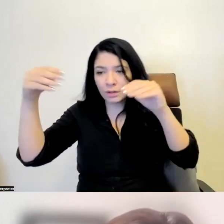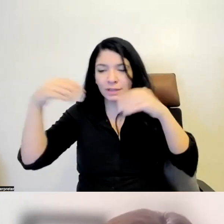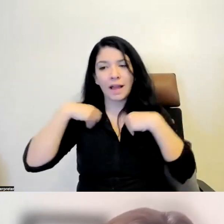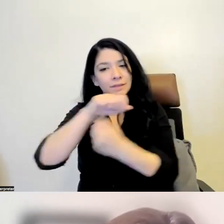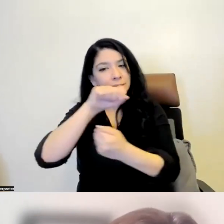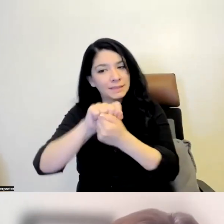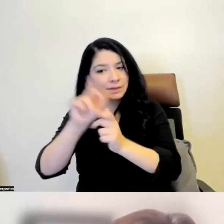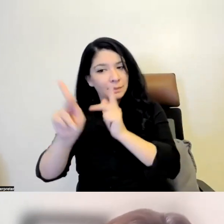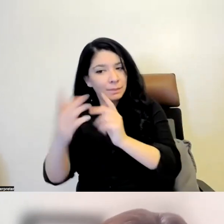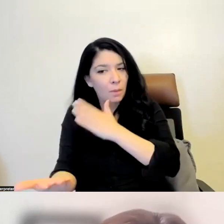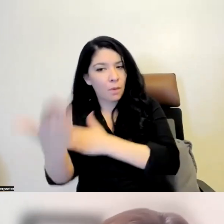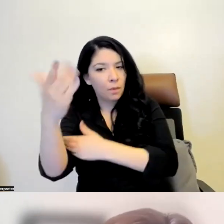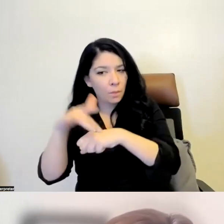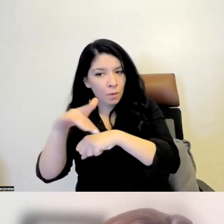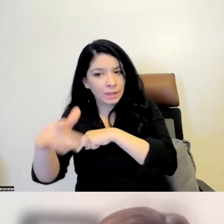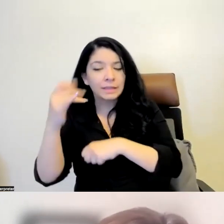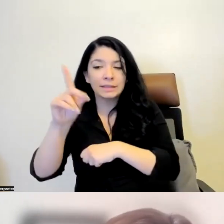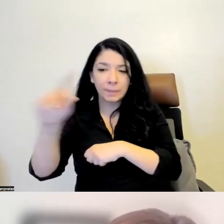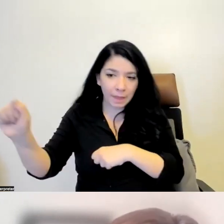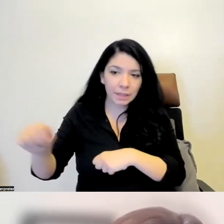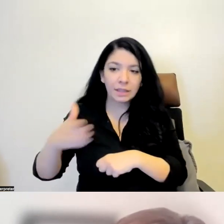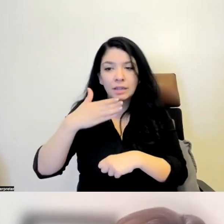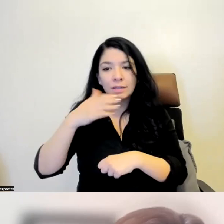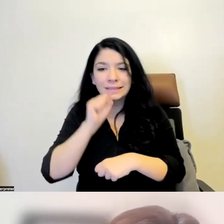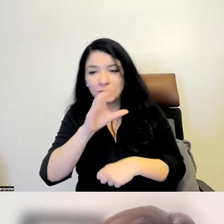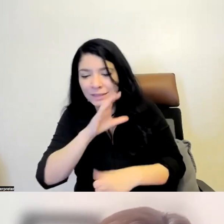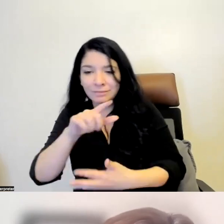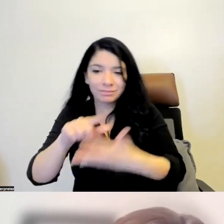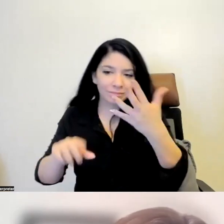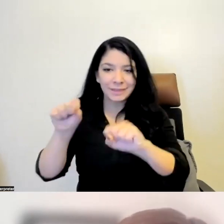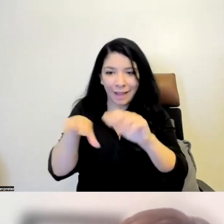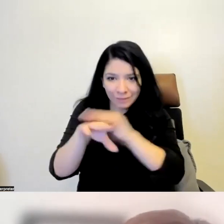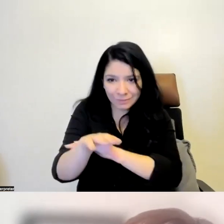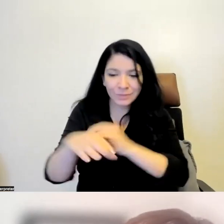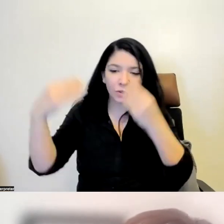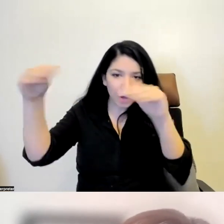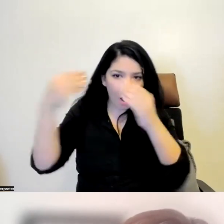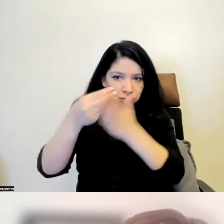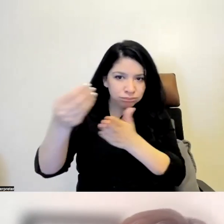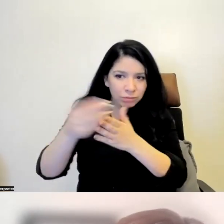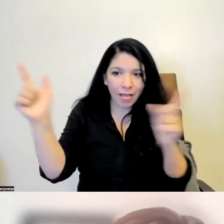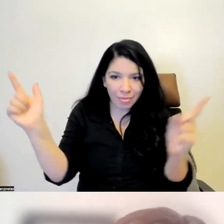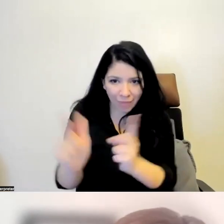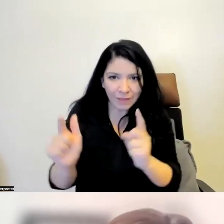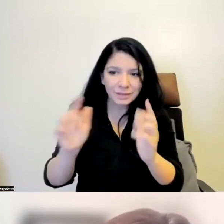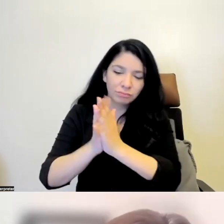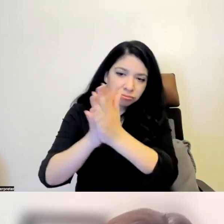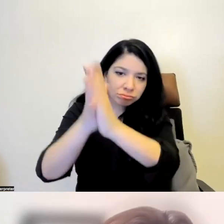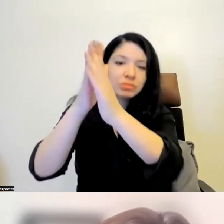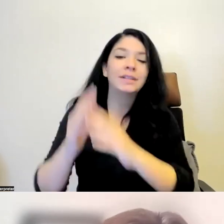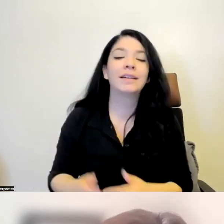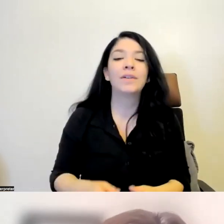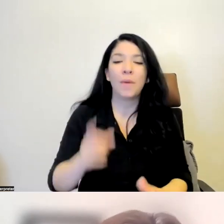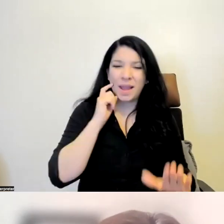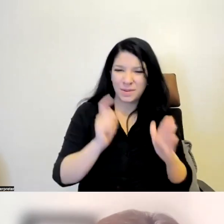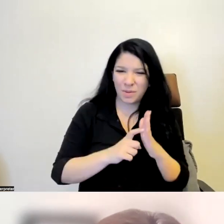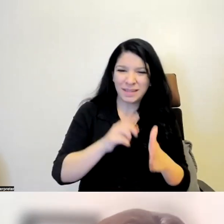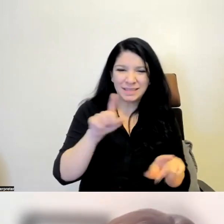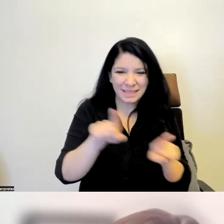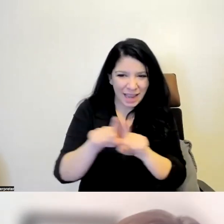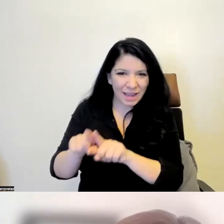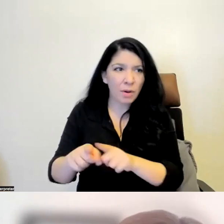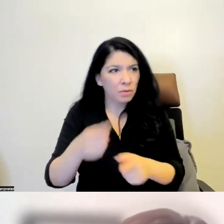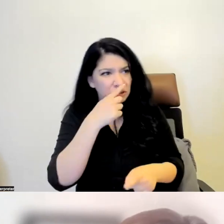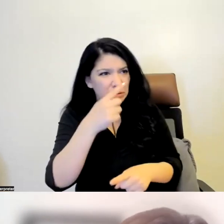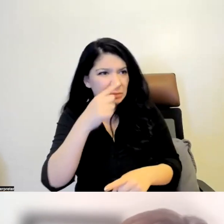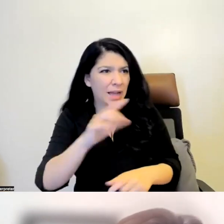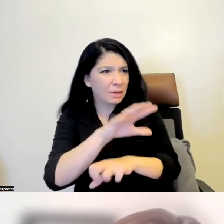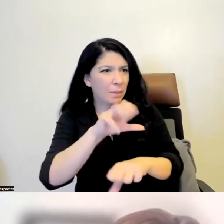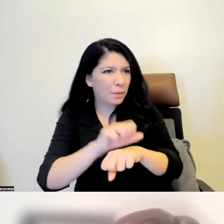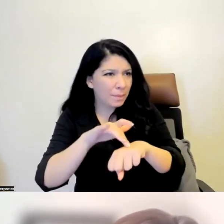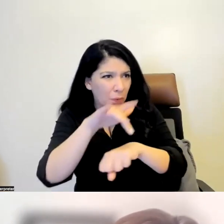that where people with disabilities or older people can come in and shop before they open.